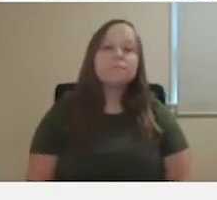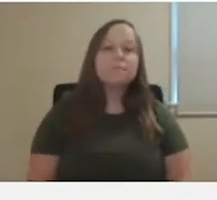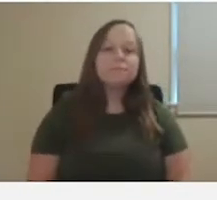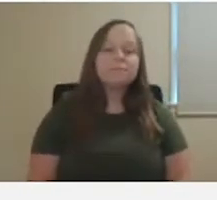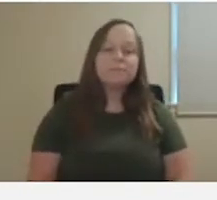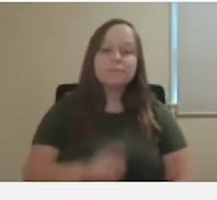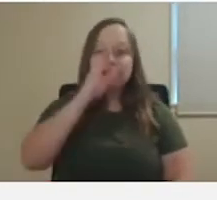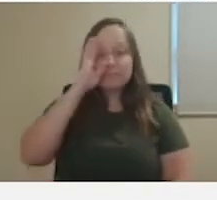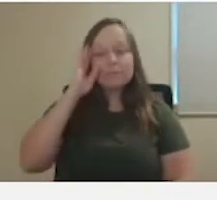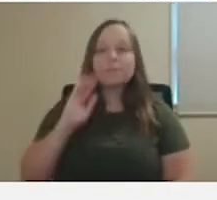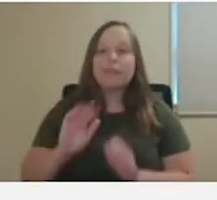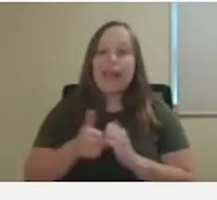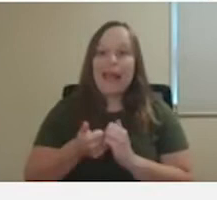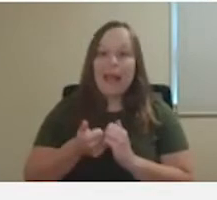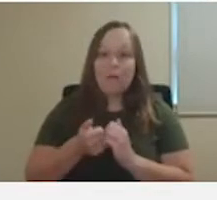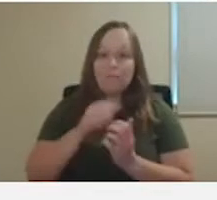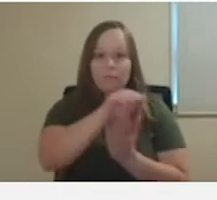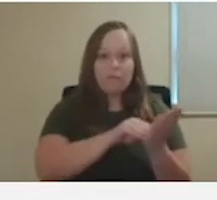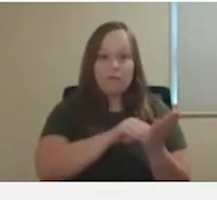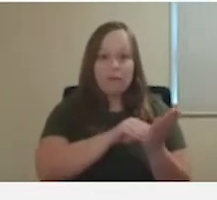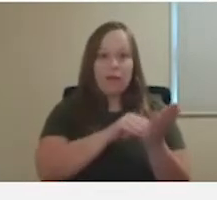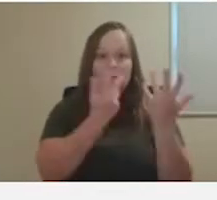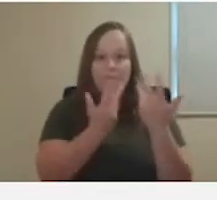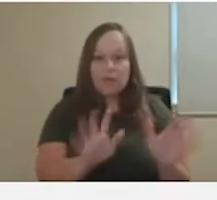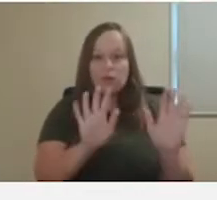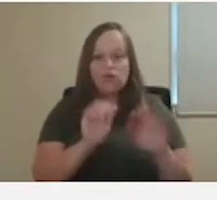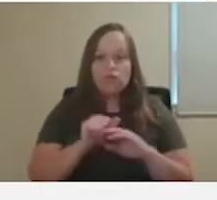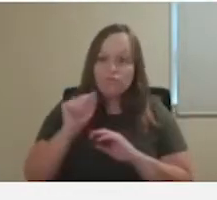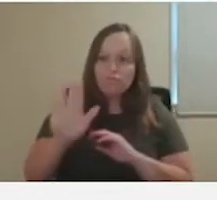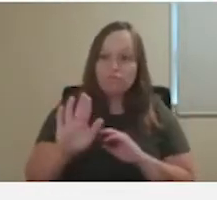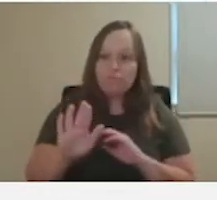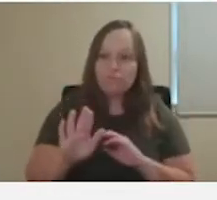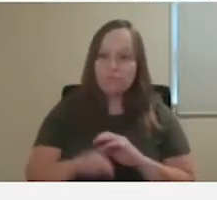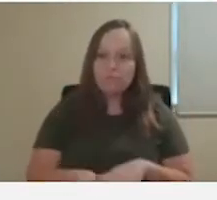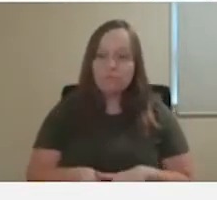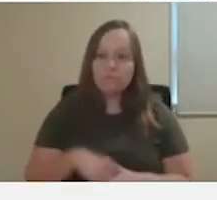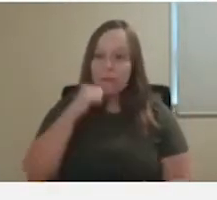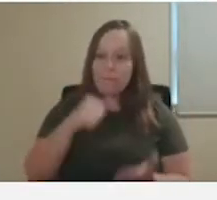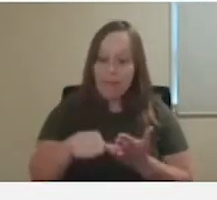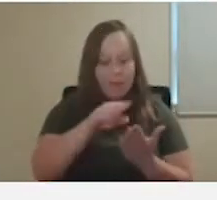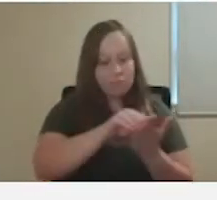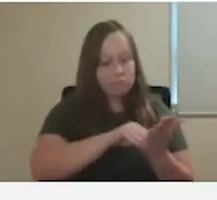Returning your absentee ballot-- so it's either been mailed to you and you filled it out by hand, or you